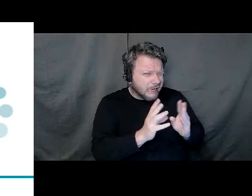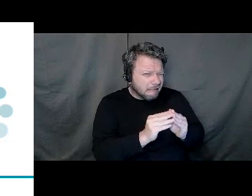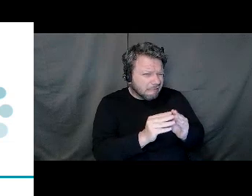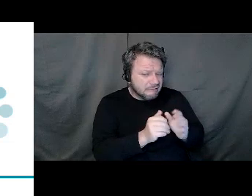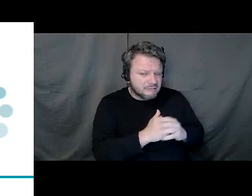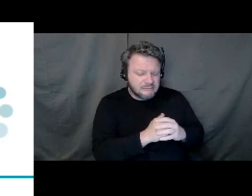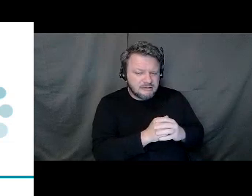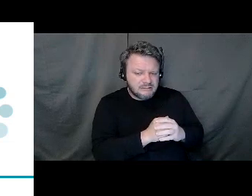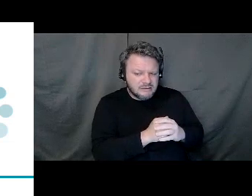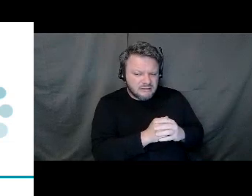Yeah.